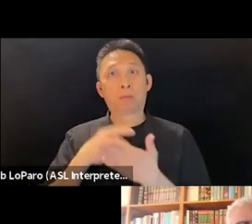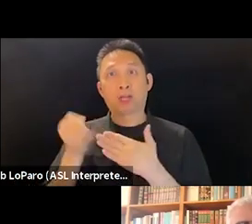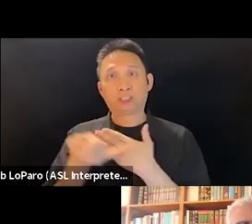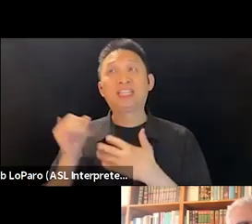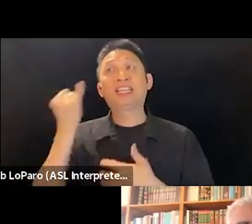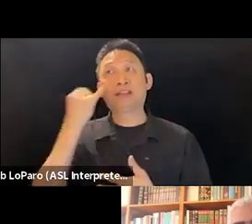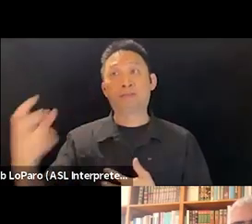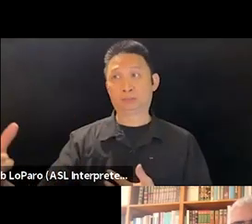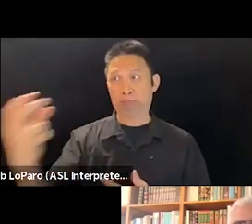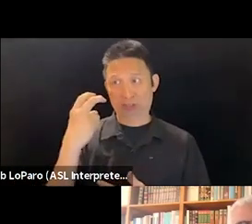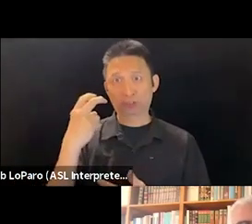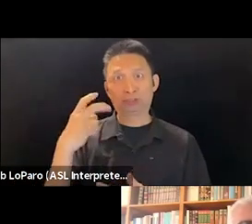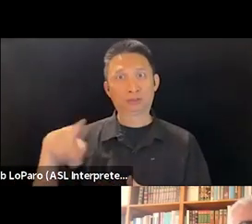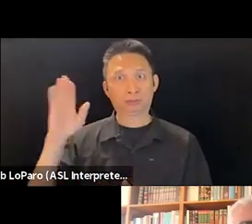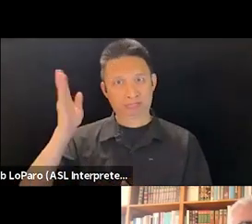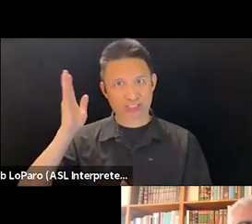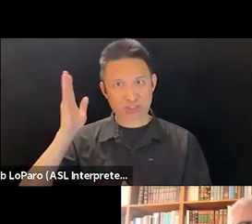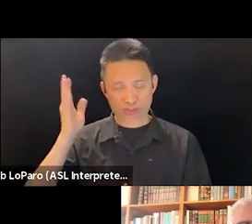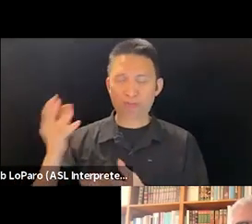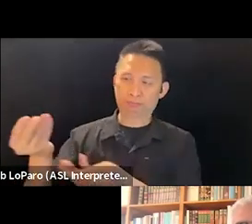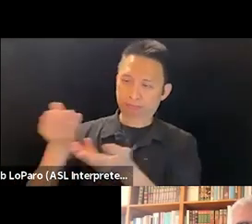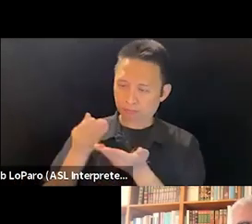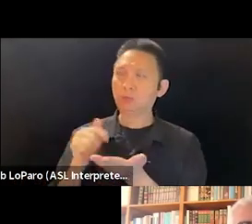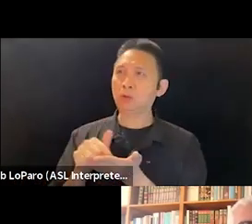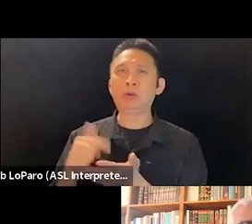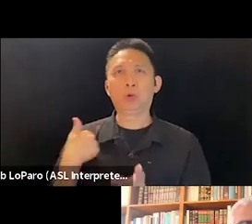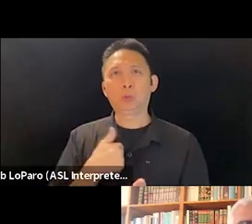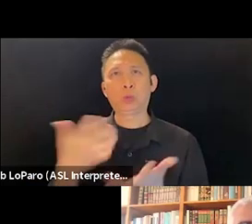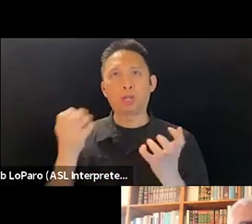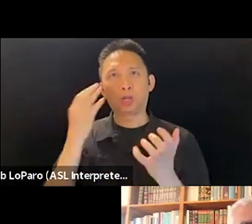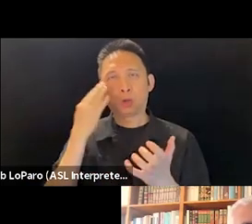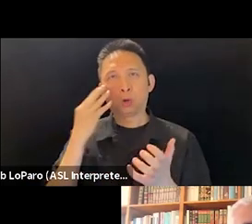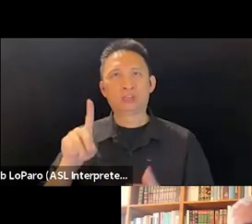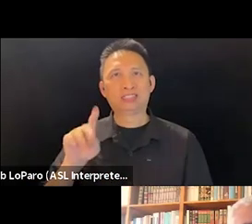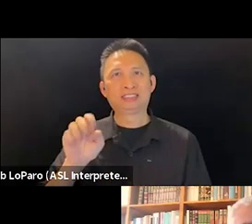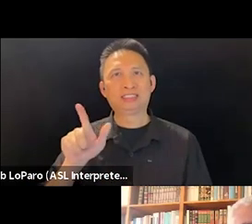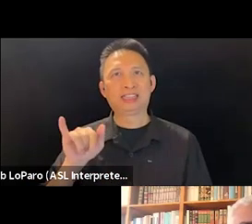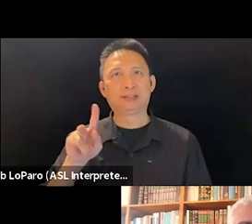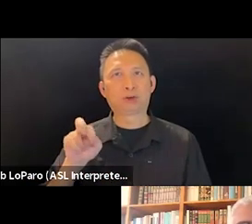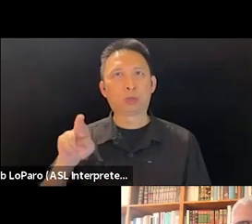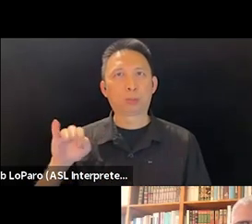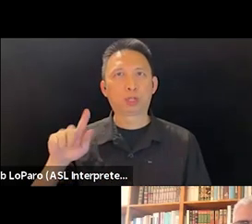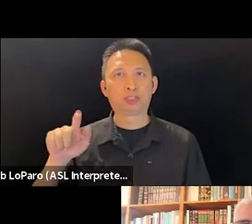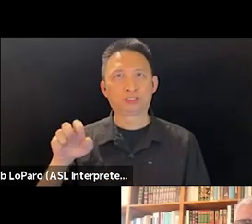the pitch for example says, okay, the deliverables of the film, it'll be on that day in 2025,